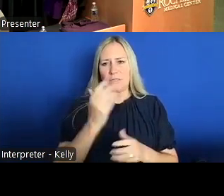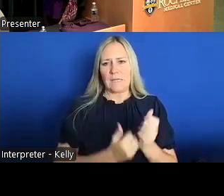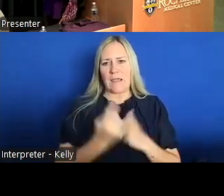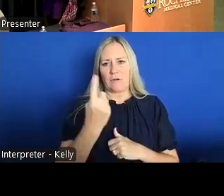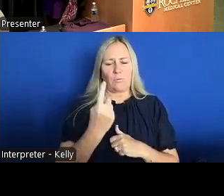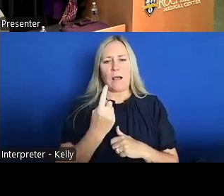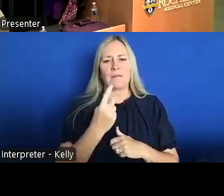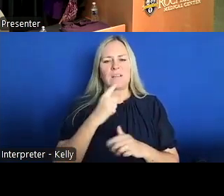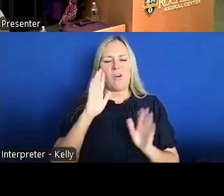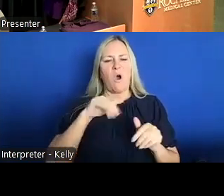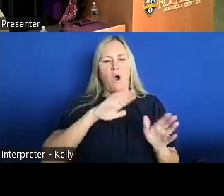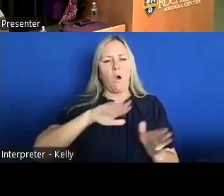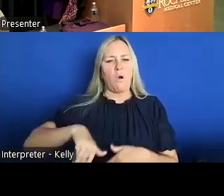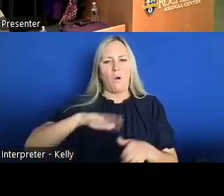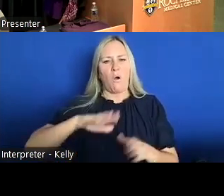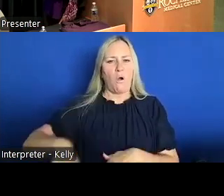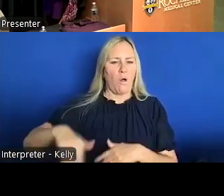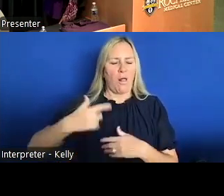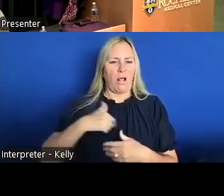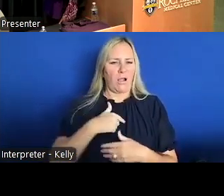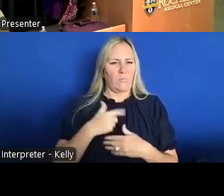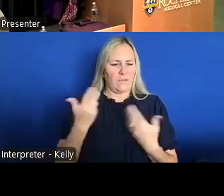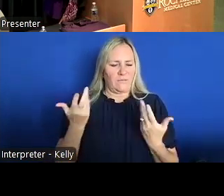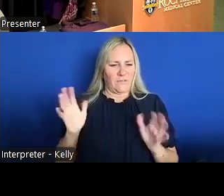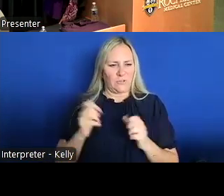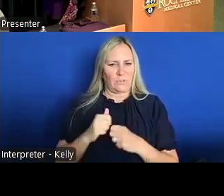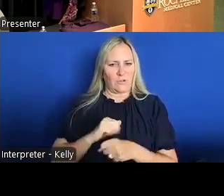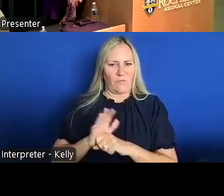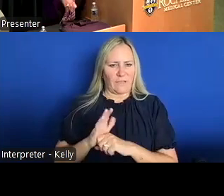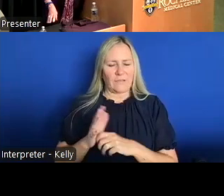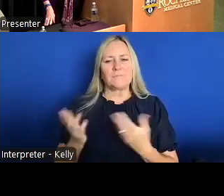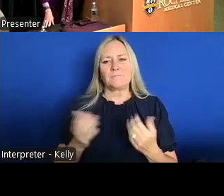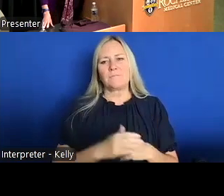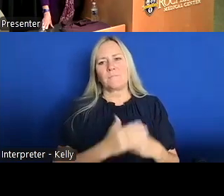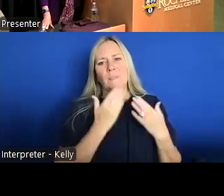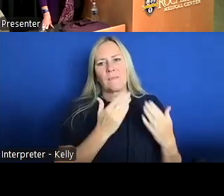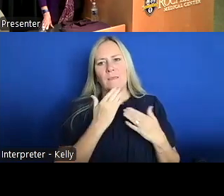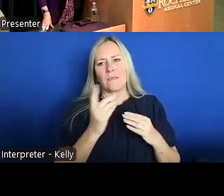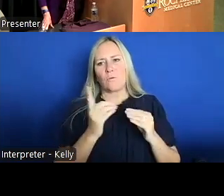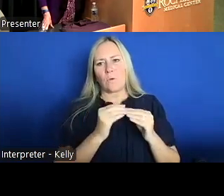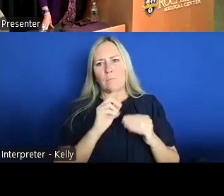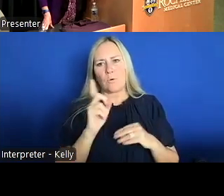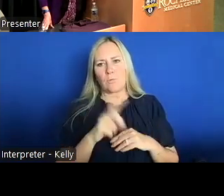you we're over the pandemic thanks there's one more question that came in online from Dr